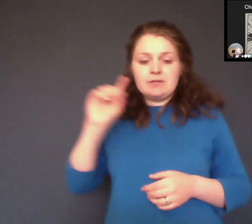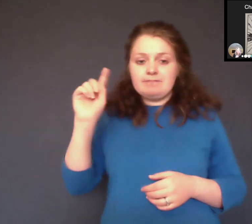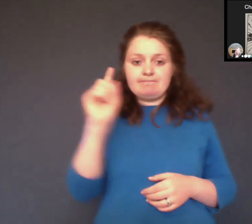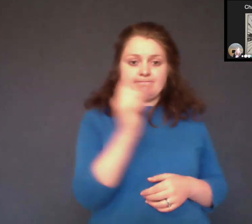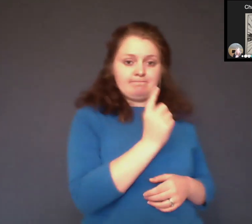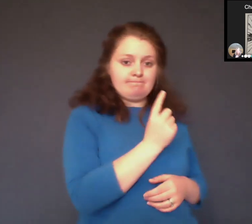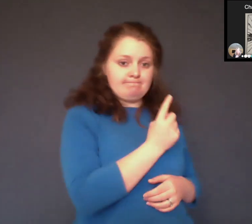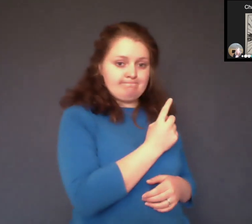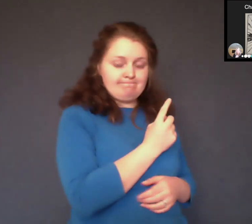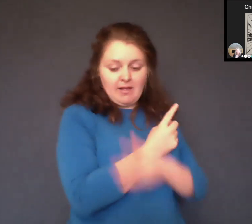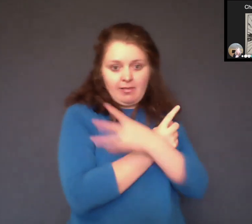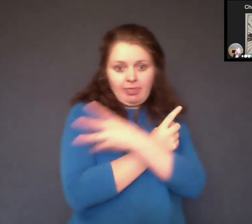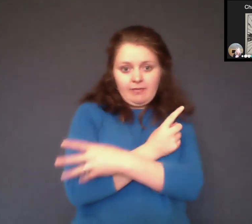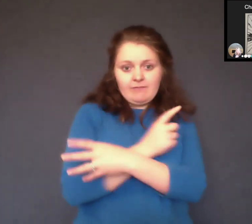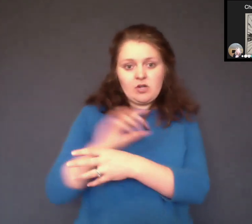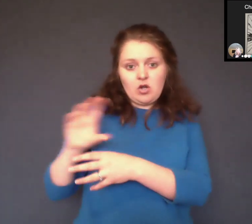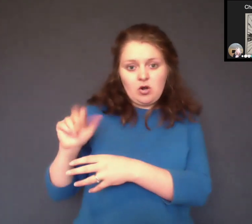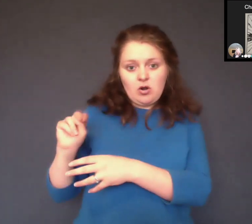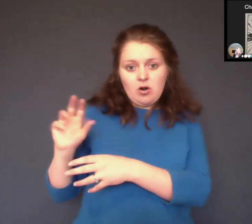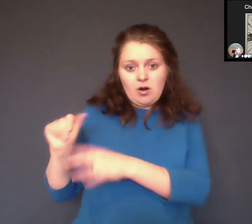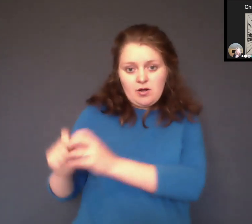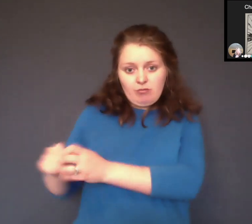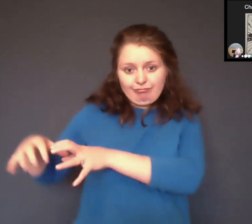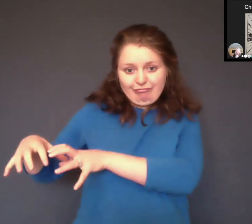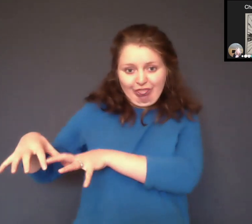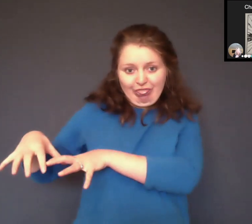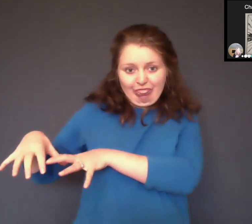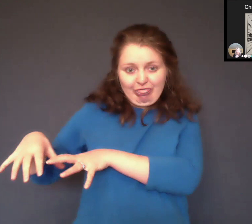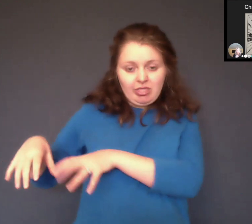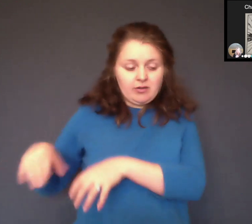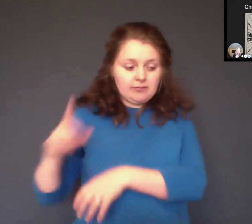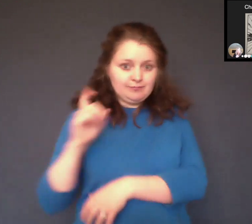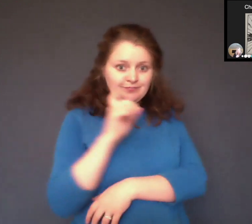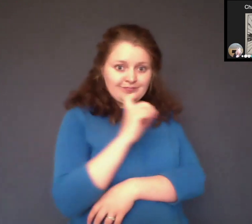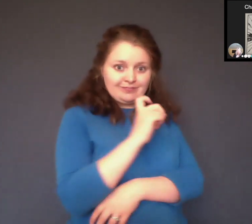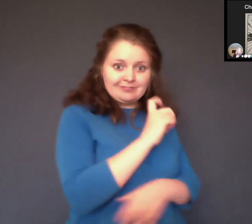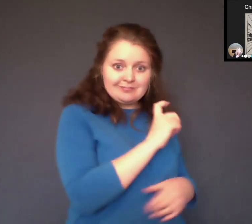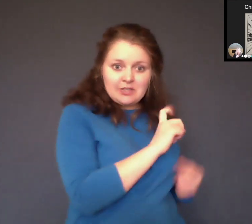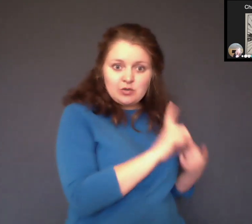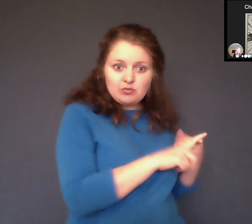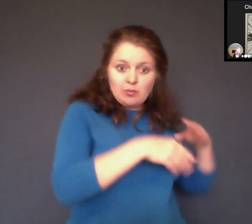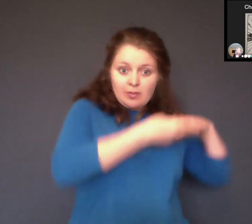on carna's remains and hurried toward the trap door half expecting the creature in the roof